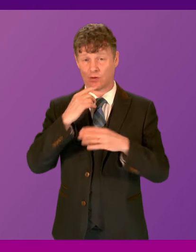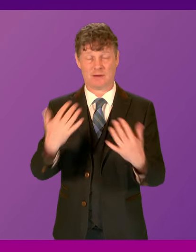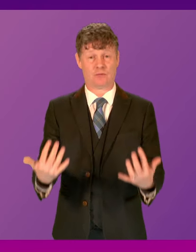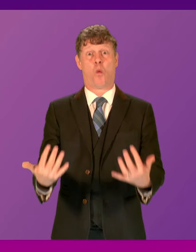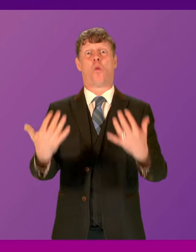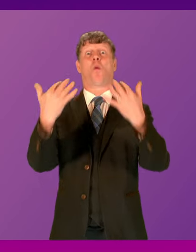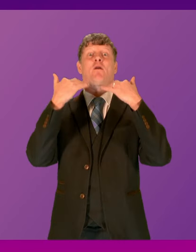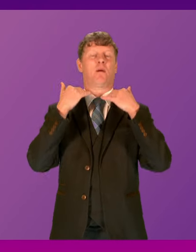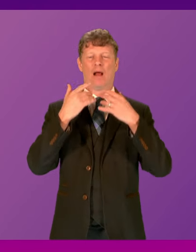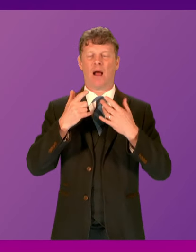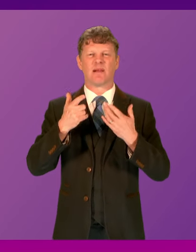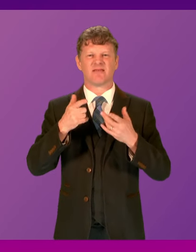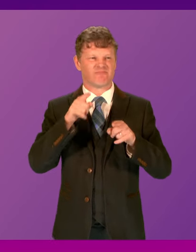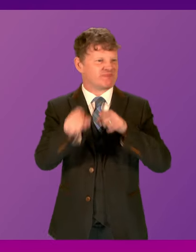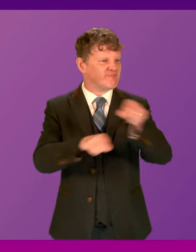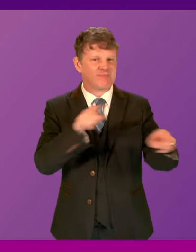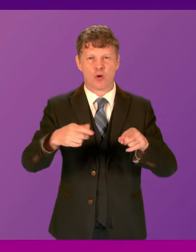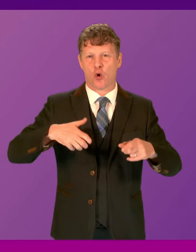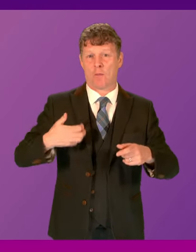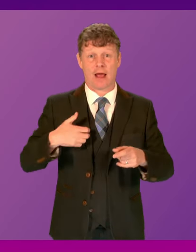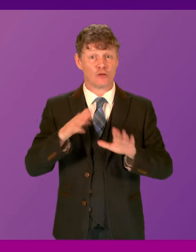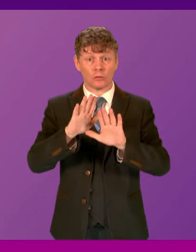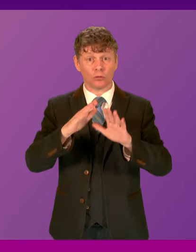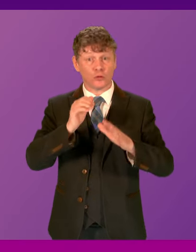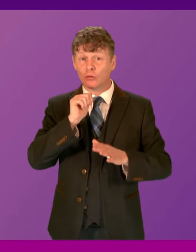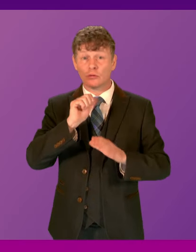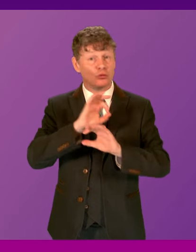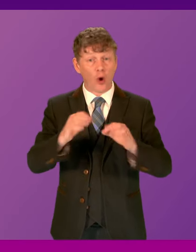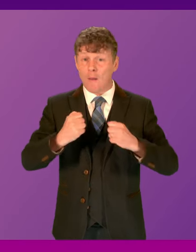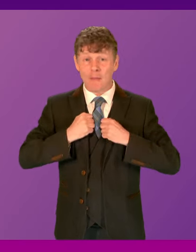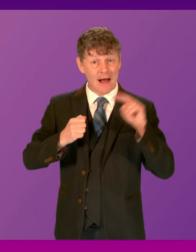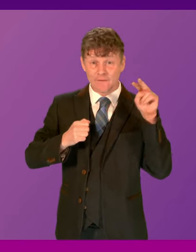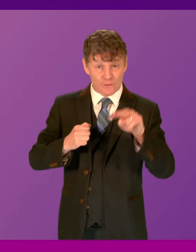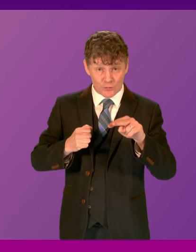complaints. That is not my view; it is the view of the dean of the Faculty of Advocates.